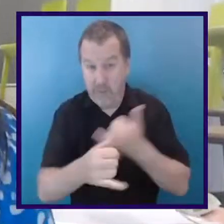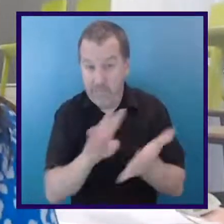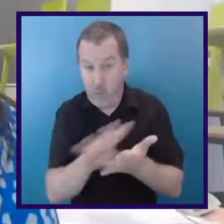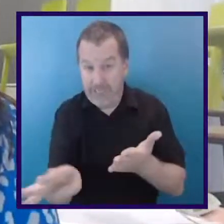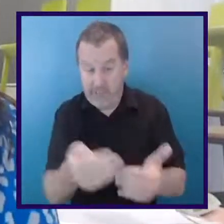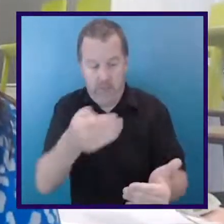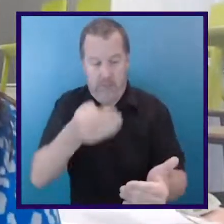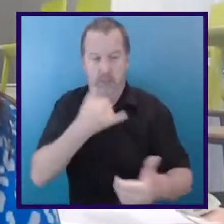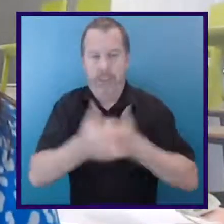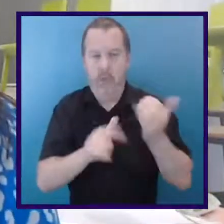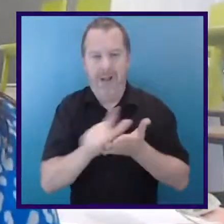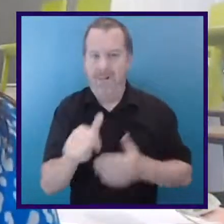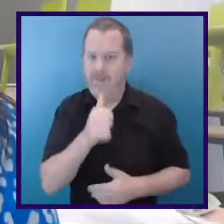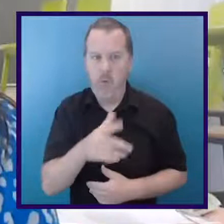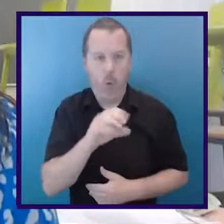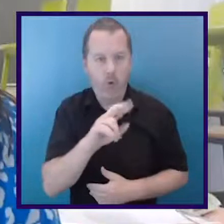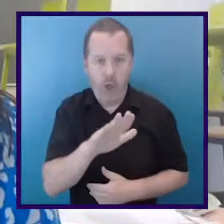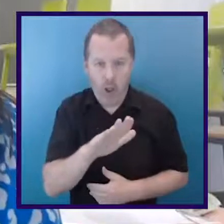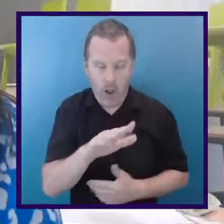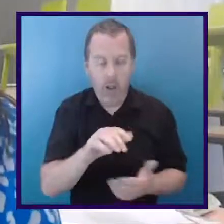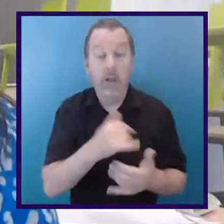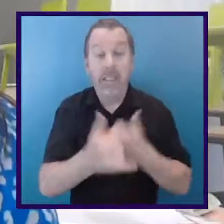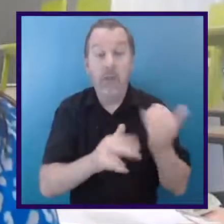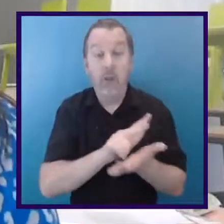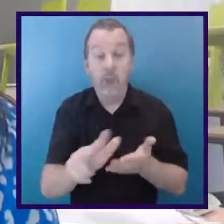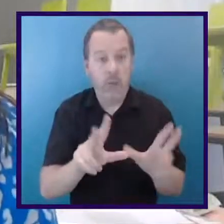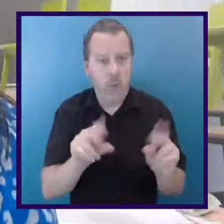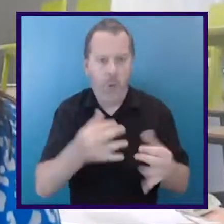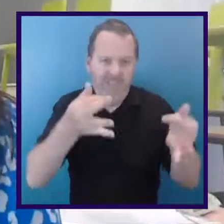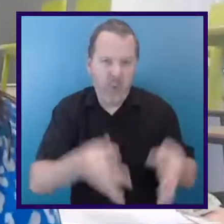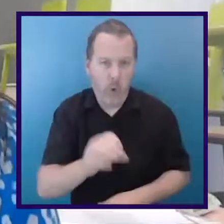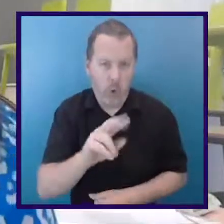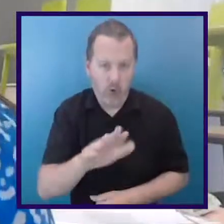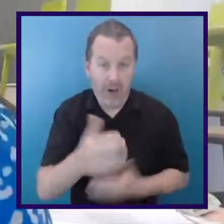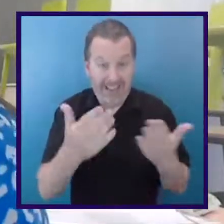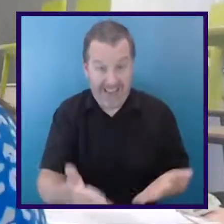in year 12, they had no official orals in year 13 and now they will not have an oral